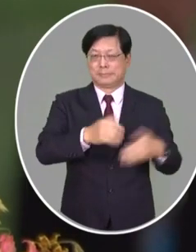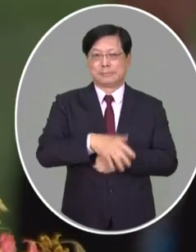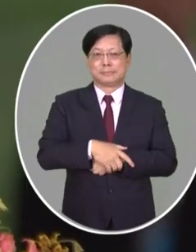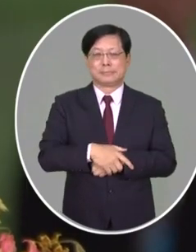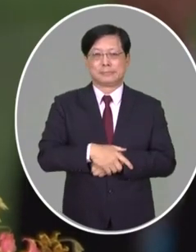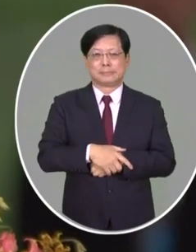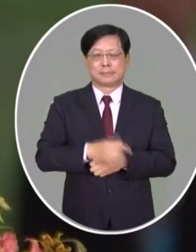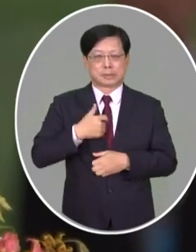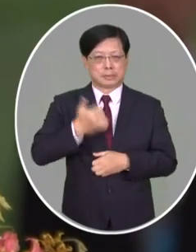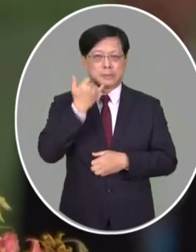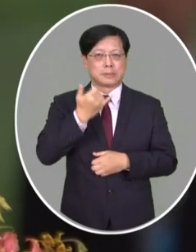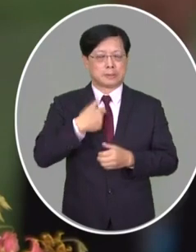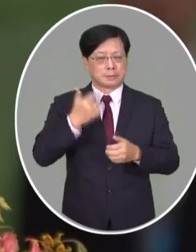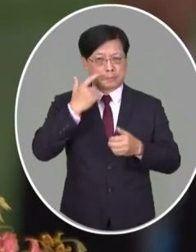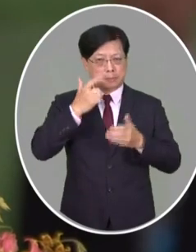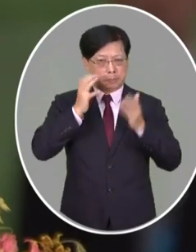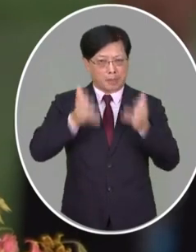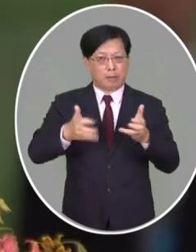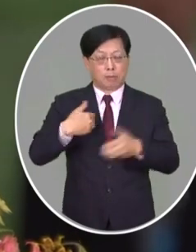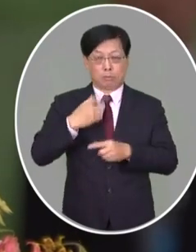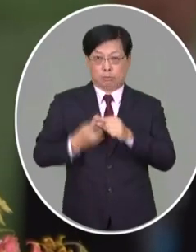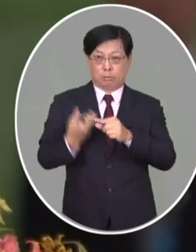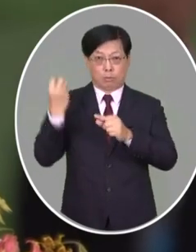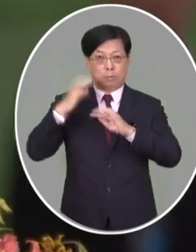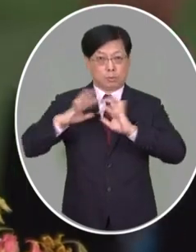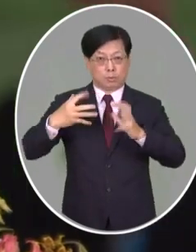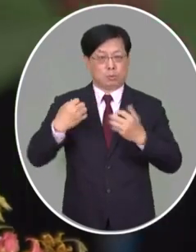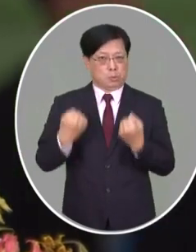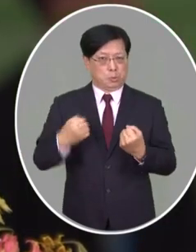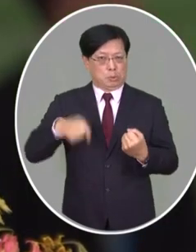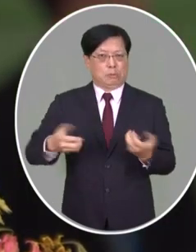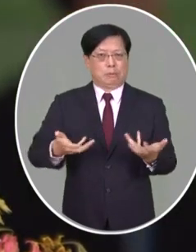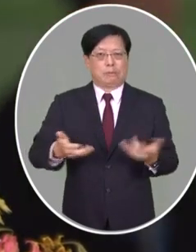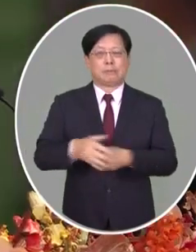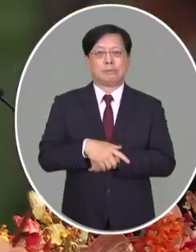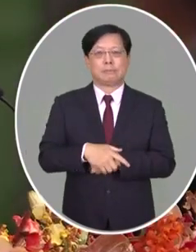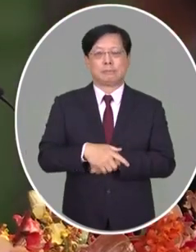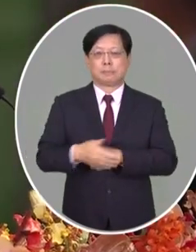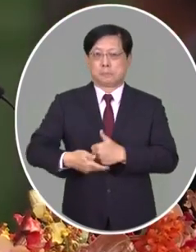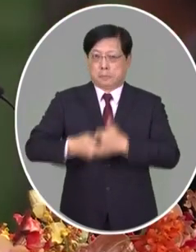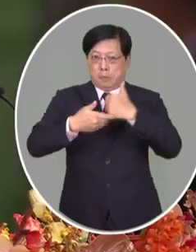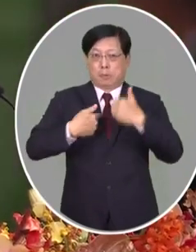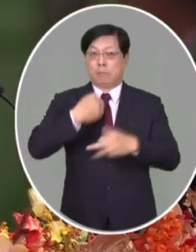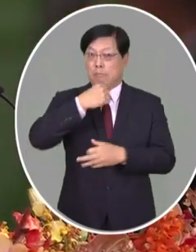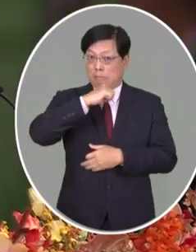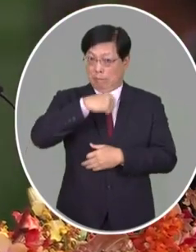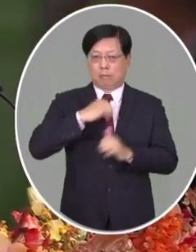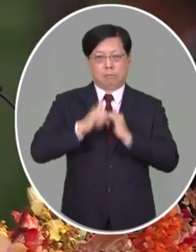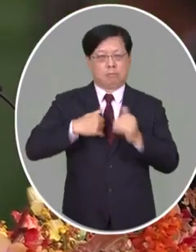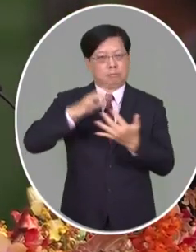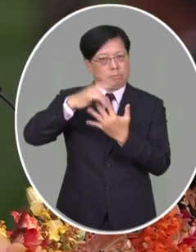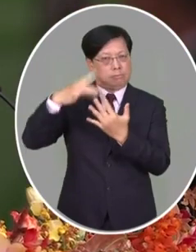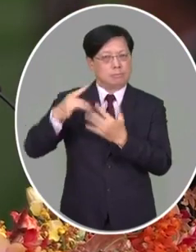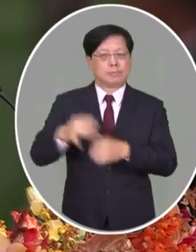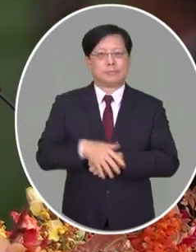will face up to the fact that the Republic of China exists, respect the choice of the Taiwanese people,